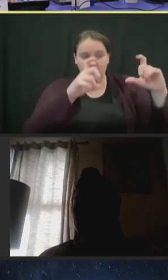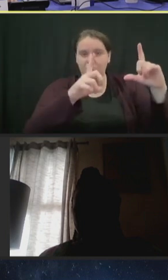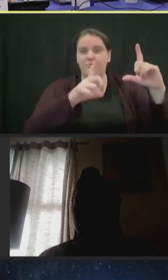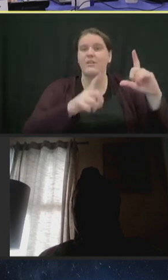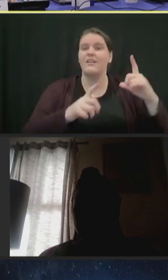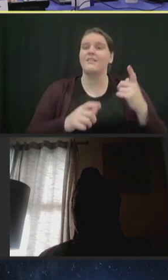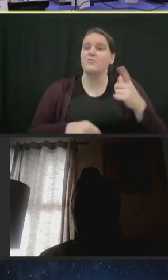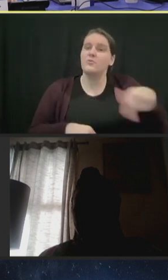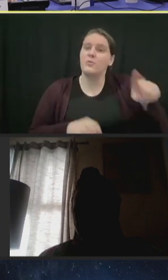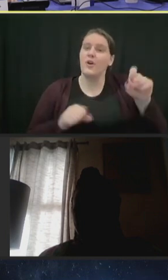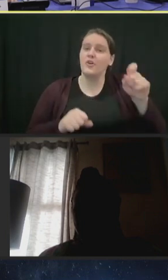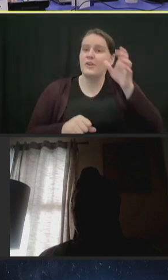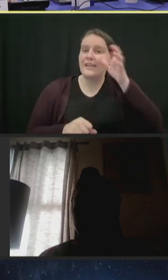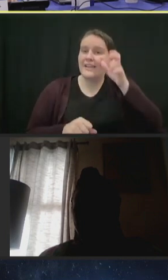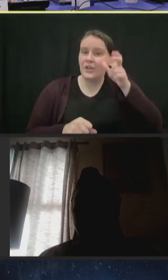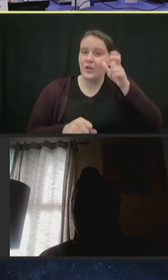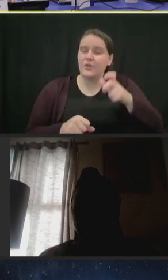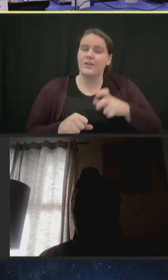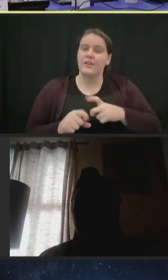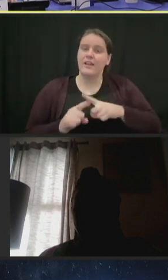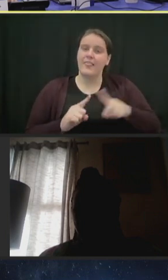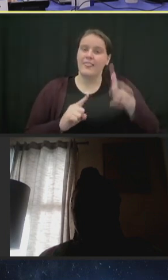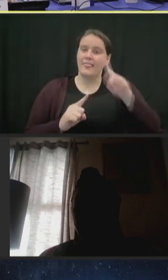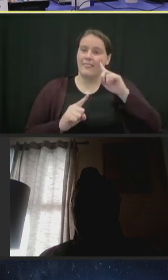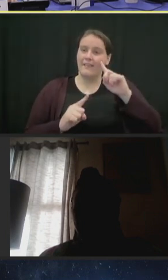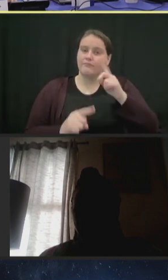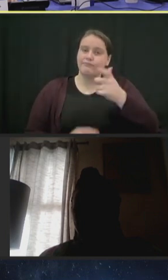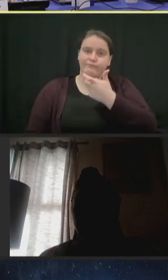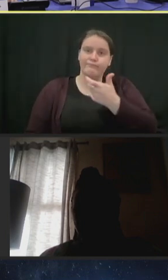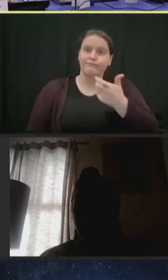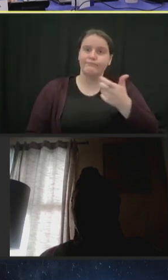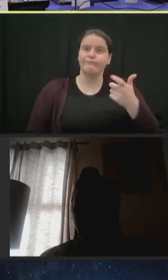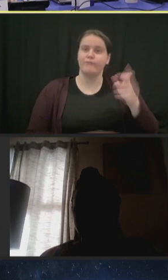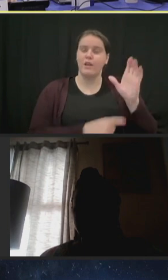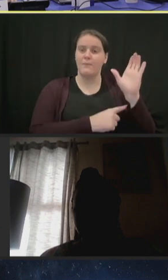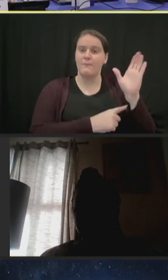Because I think that the presentation we just heard from SEAHEC models something